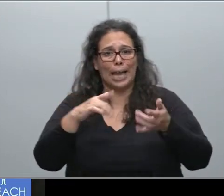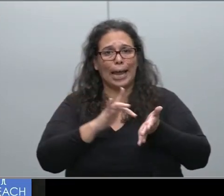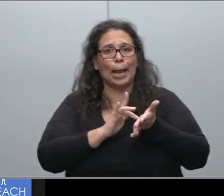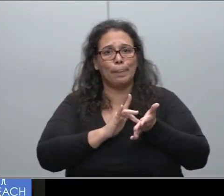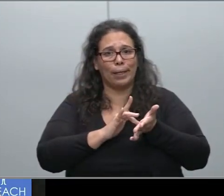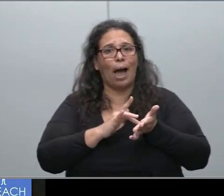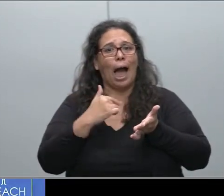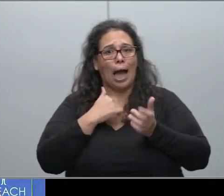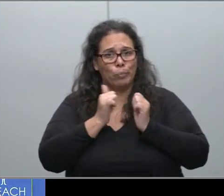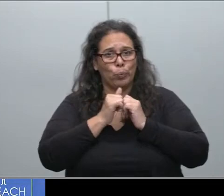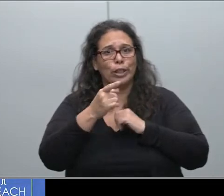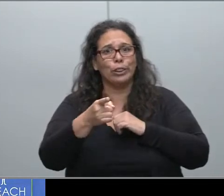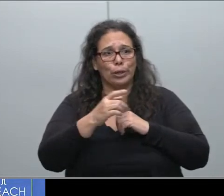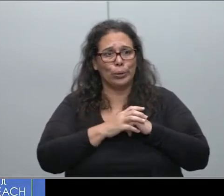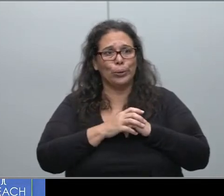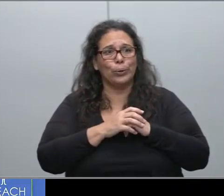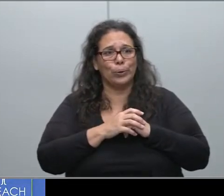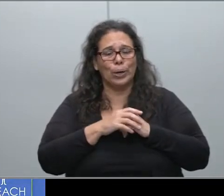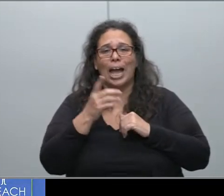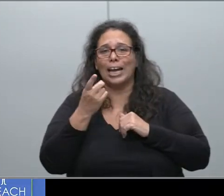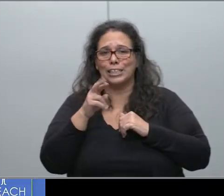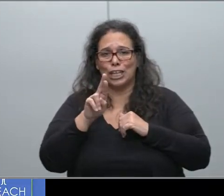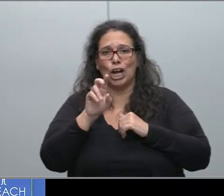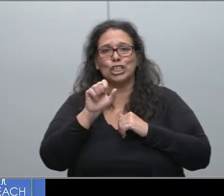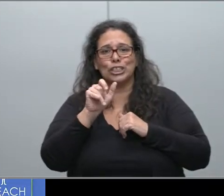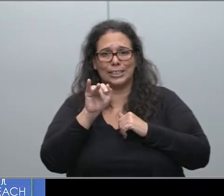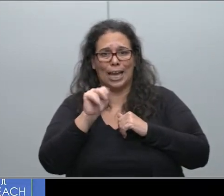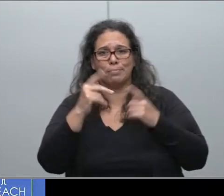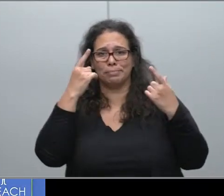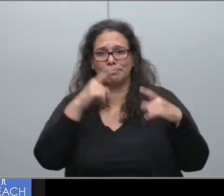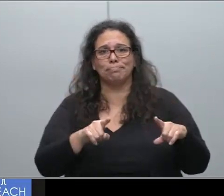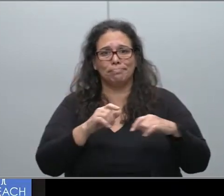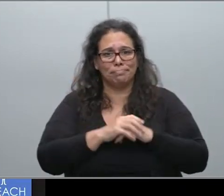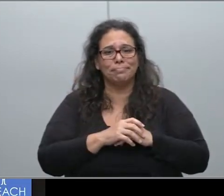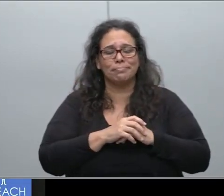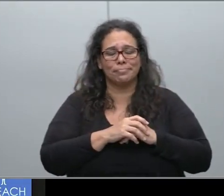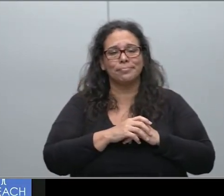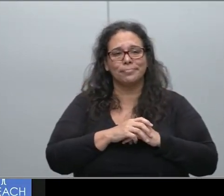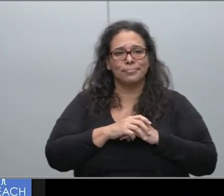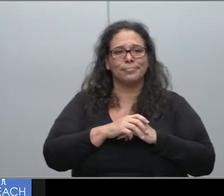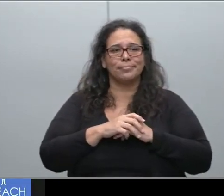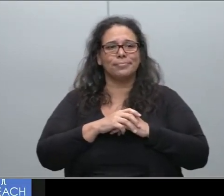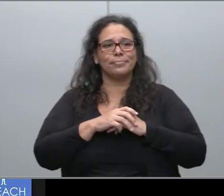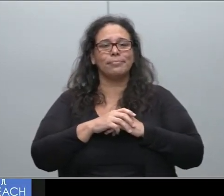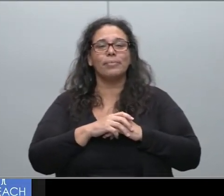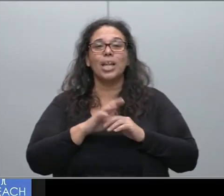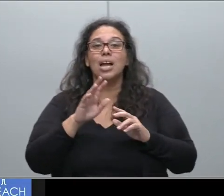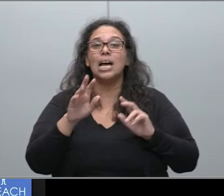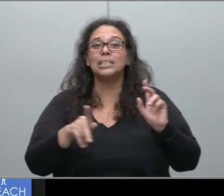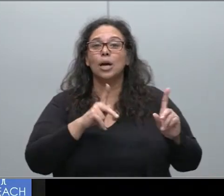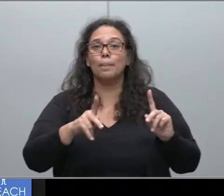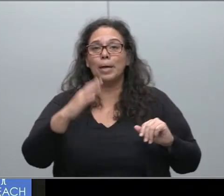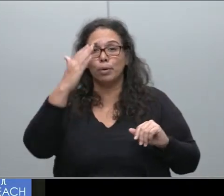And I think, I think that's it. I think... Yeah. There's some other comments to Ms. Garcia for taking the time to listen.